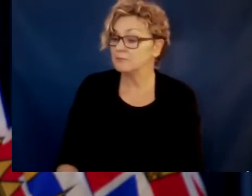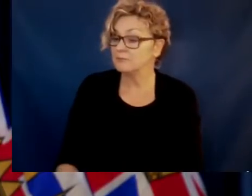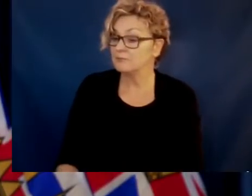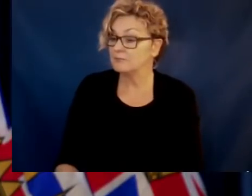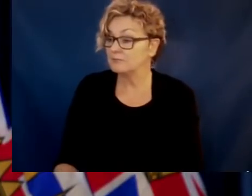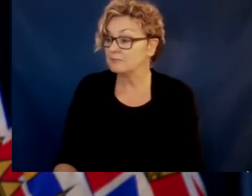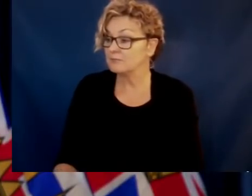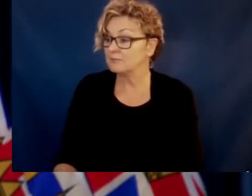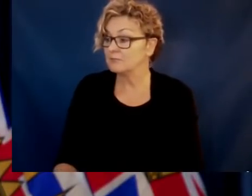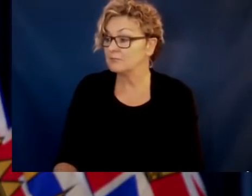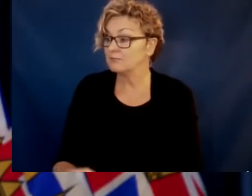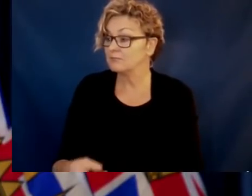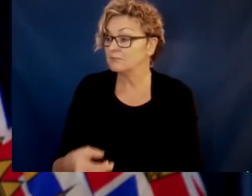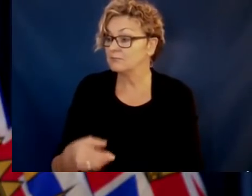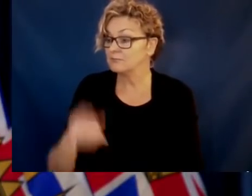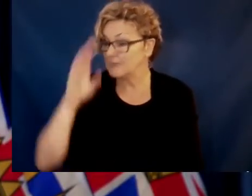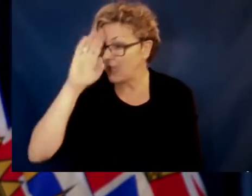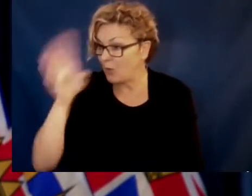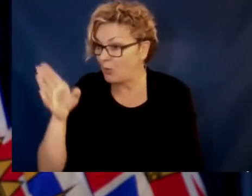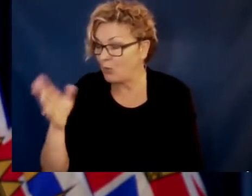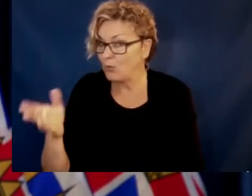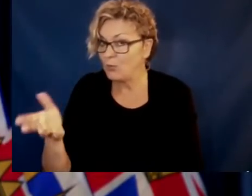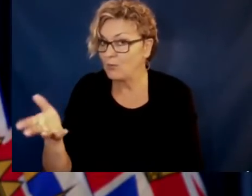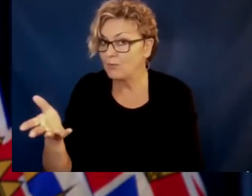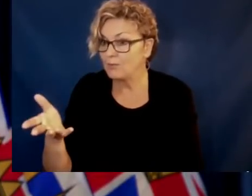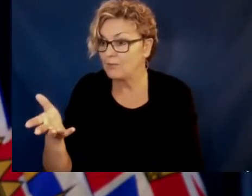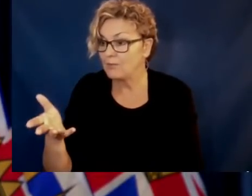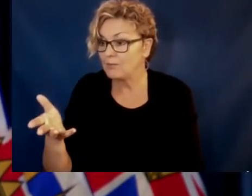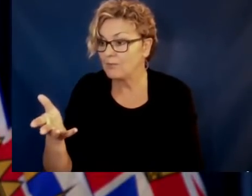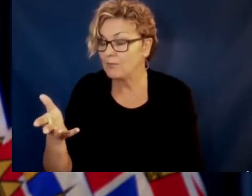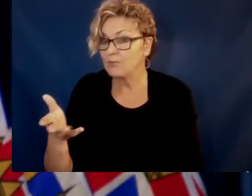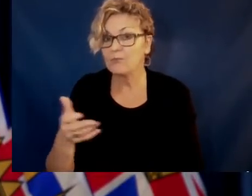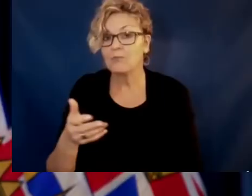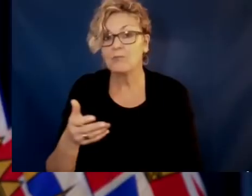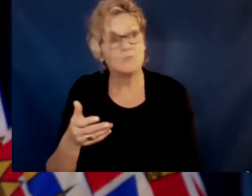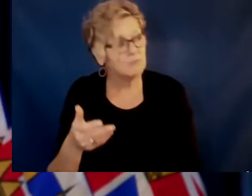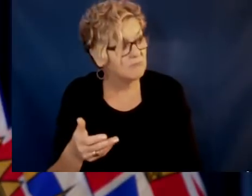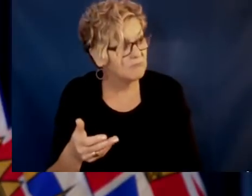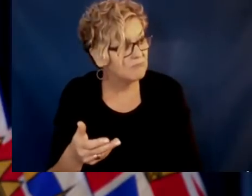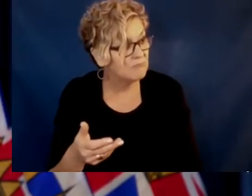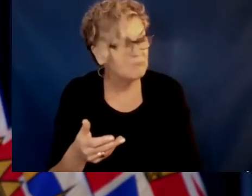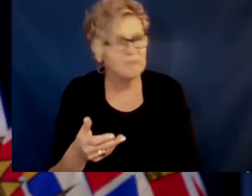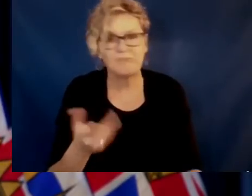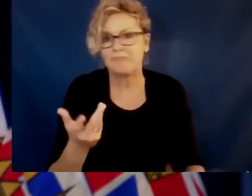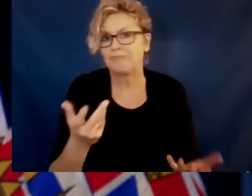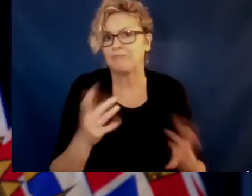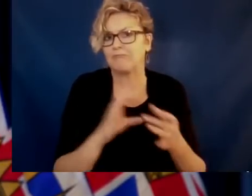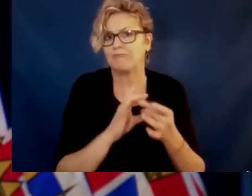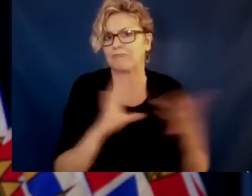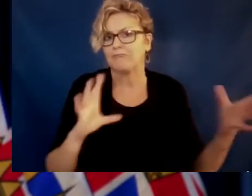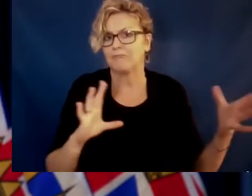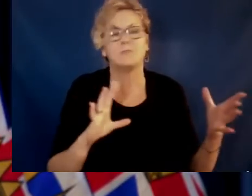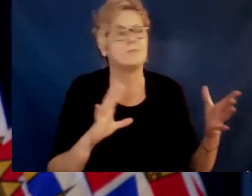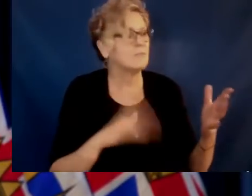How are you? Hello? We'll come back to Rob. Next question is from Tanya Fletcher, CBC.